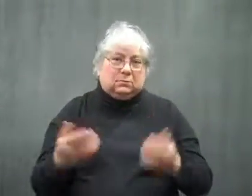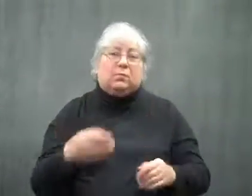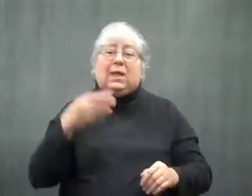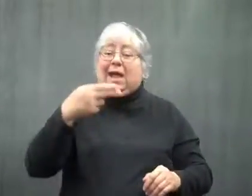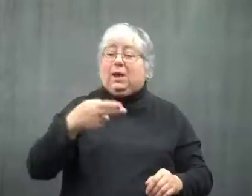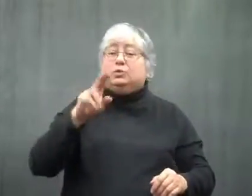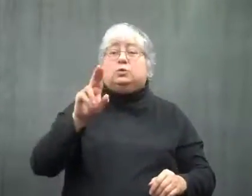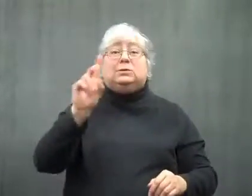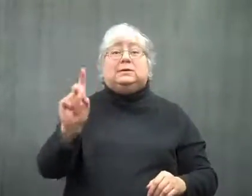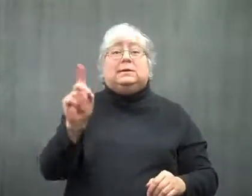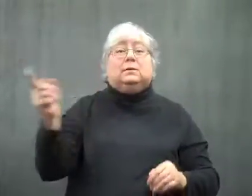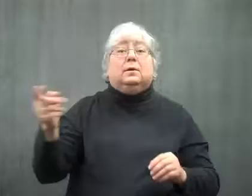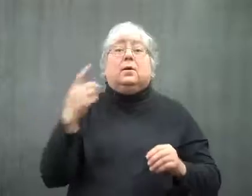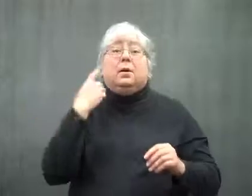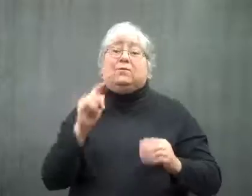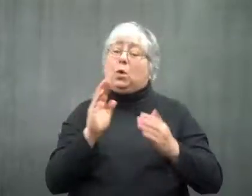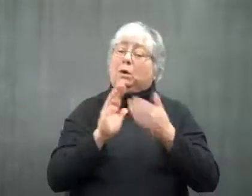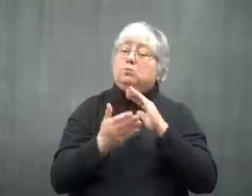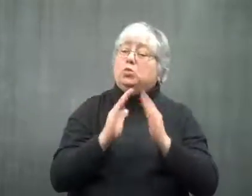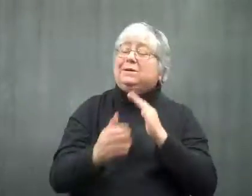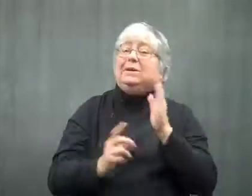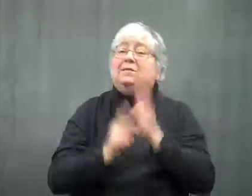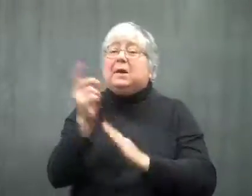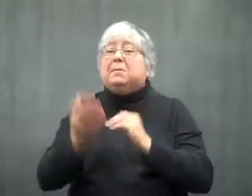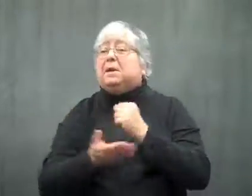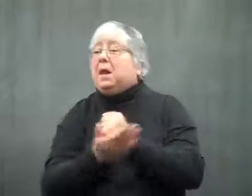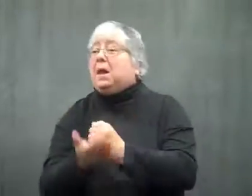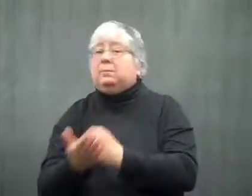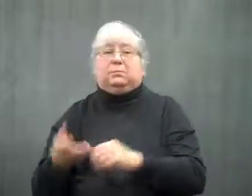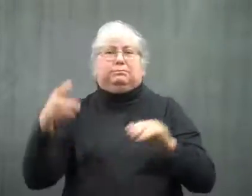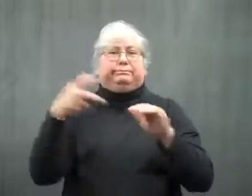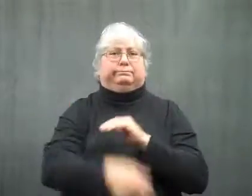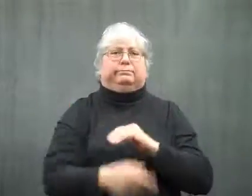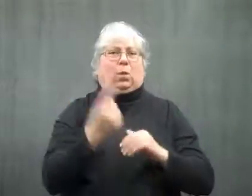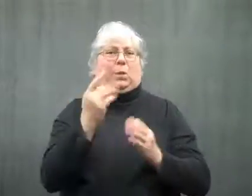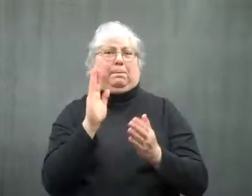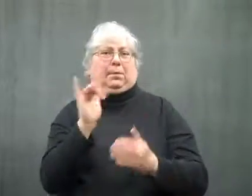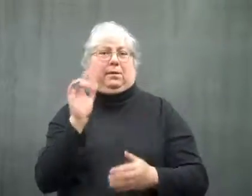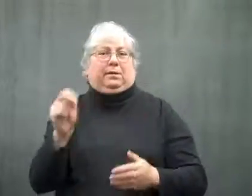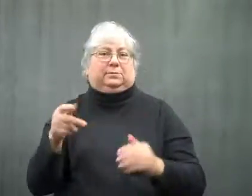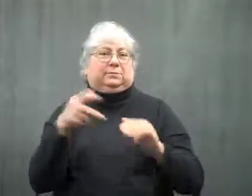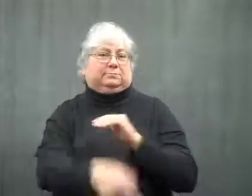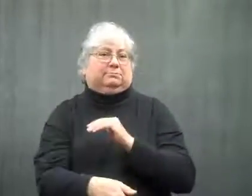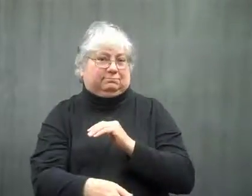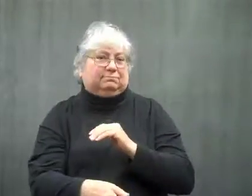HUD's community development lost $1 billion.